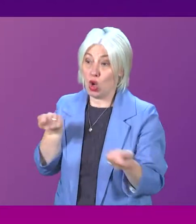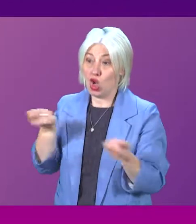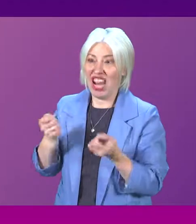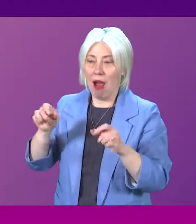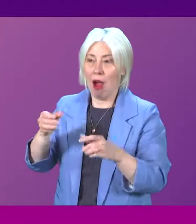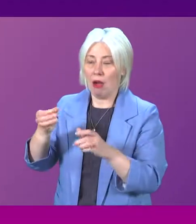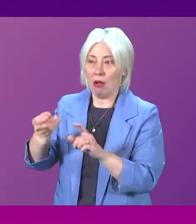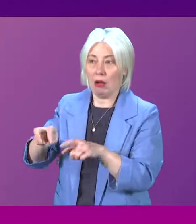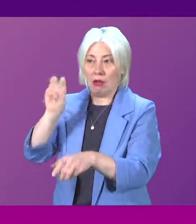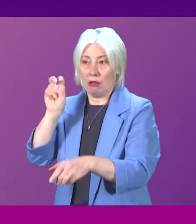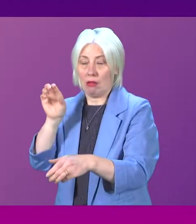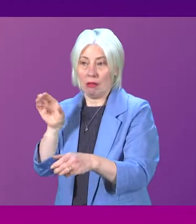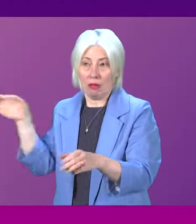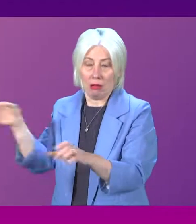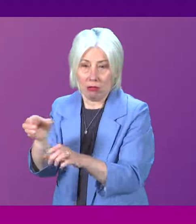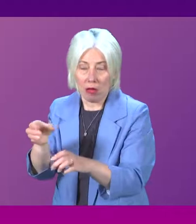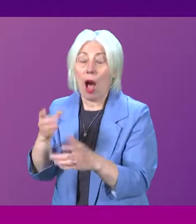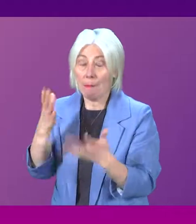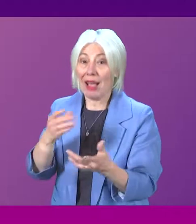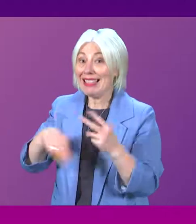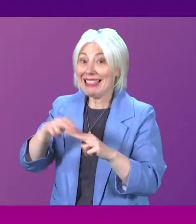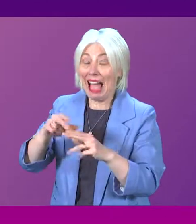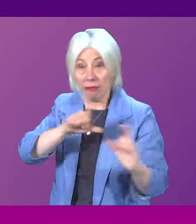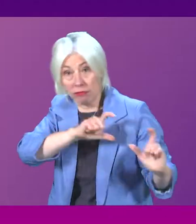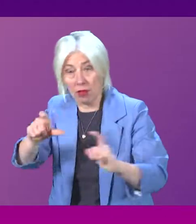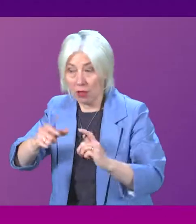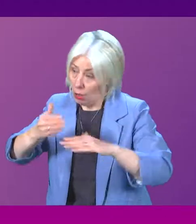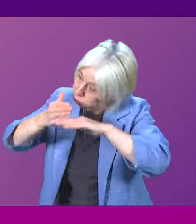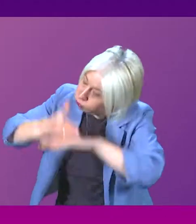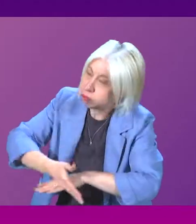I pay tribute to the staff of the inquiry, who have continued with that good work.